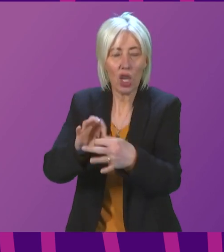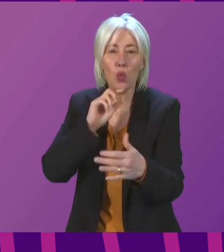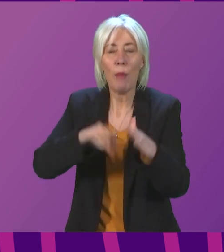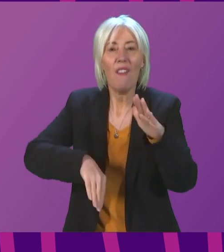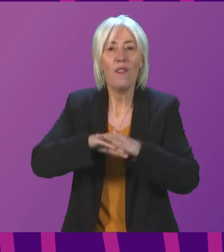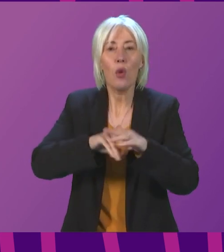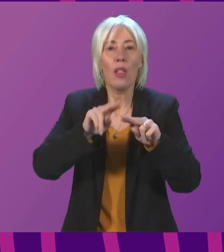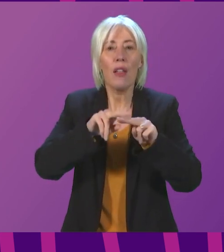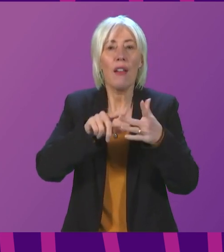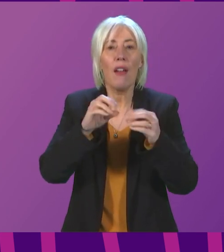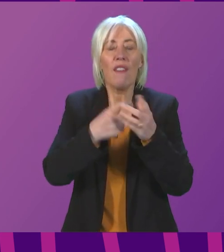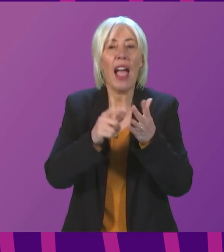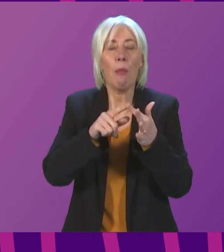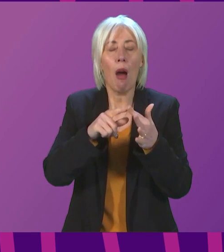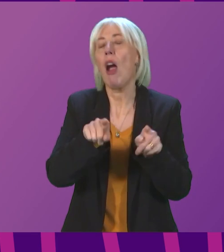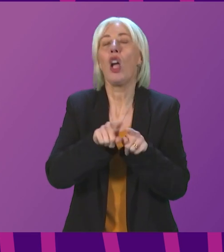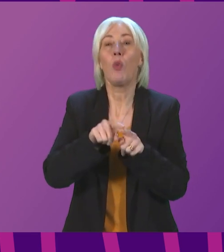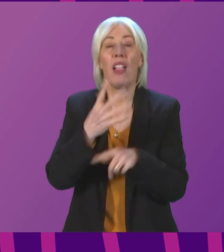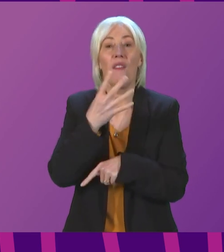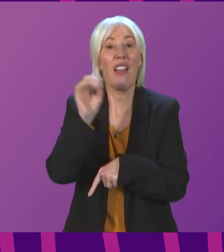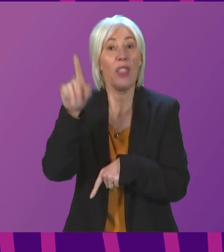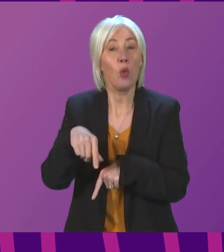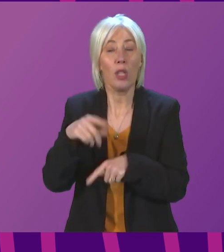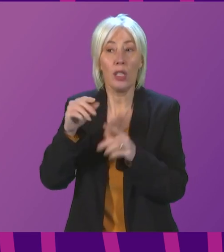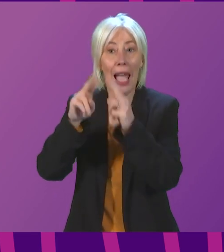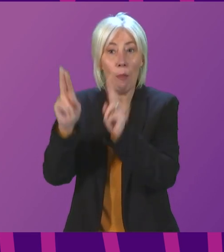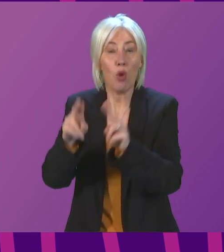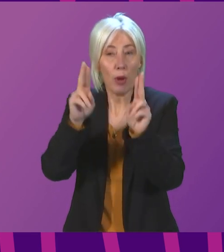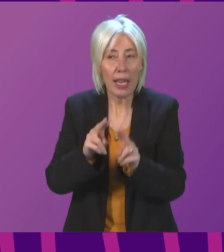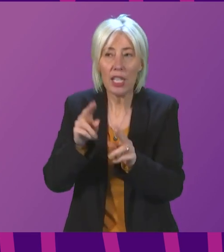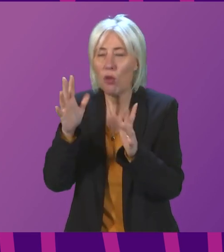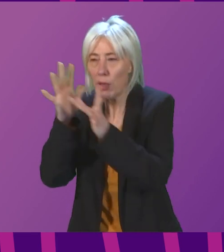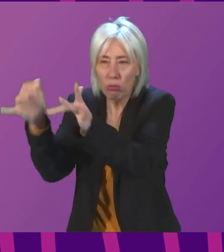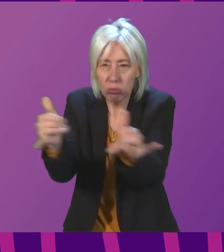Survey work has been done for more than 5,000 properties and 16 subsea cables, which will